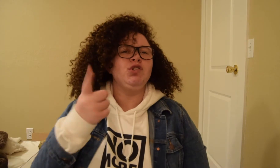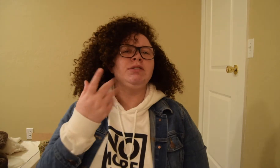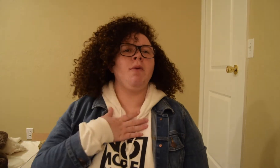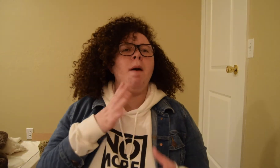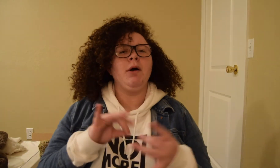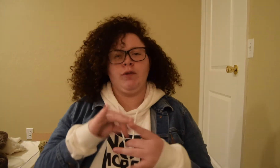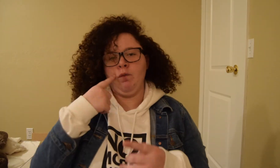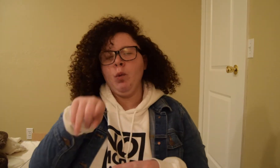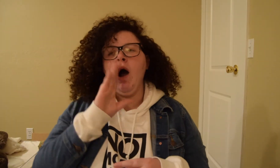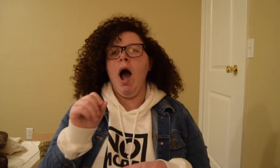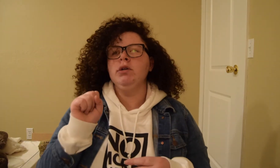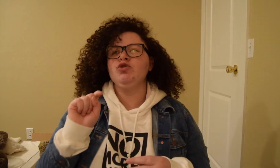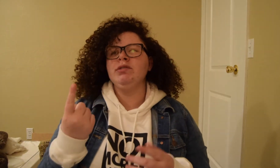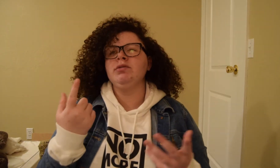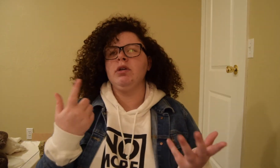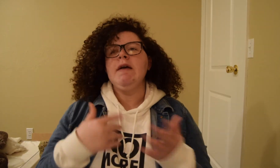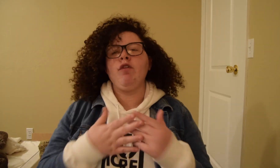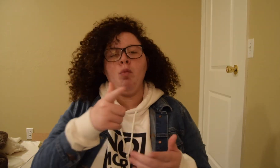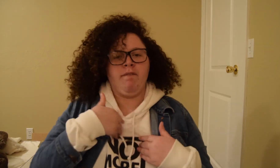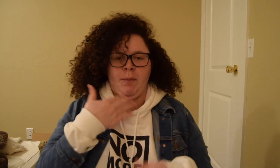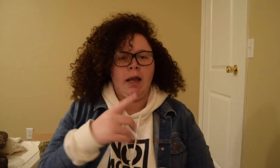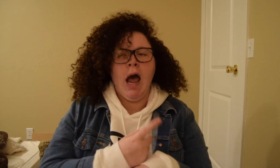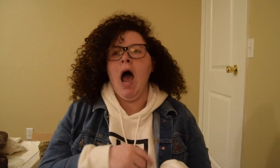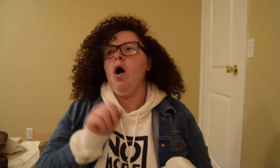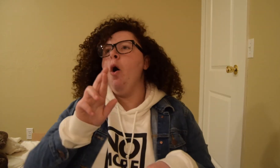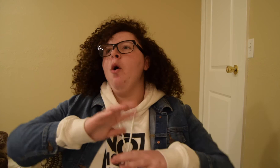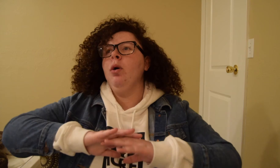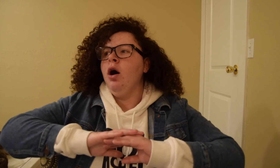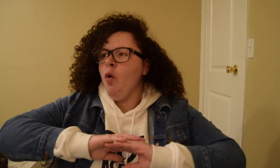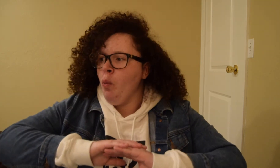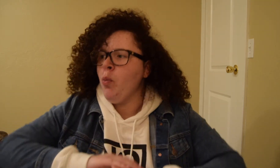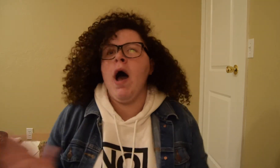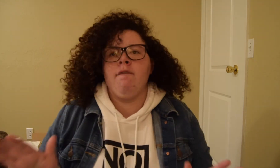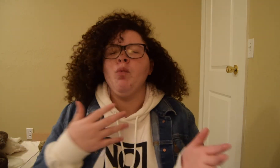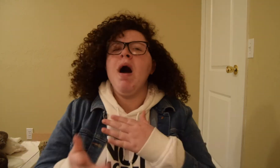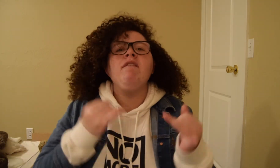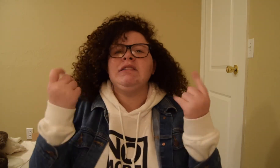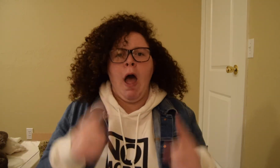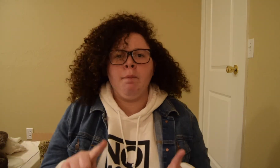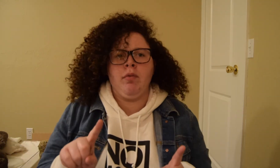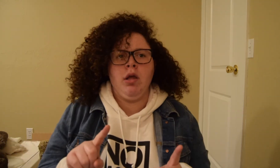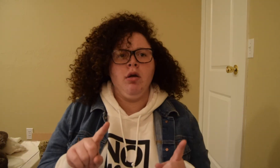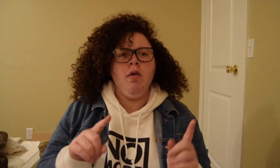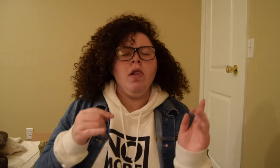Just my message for you guys - even though you're having a bad day or whatsoever